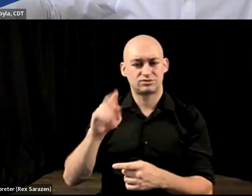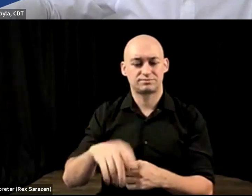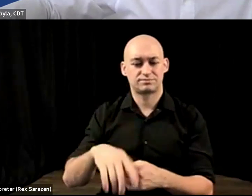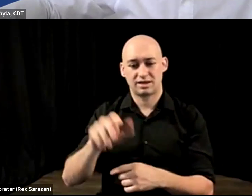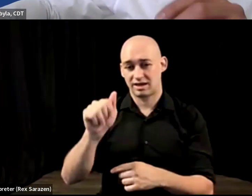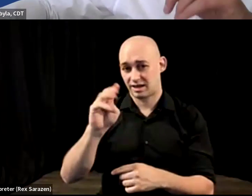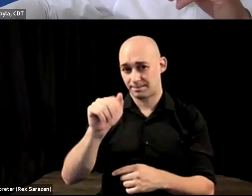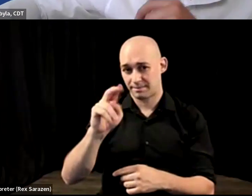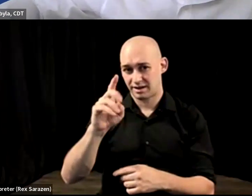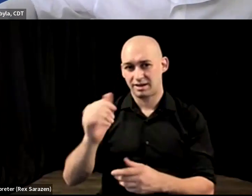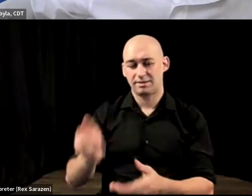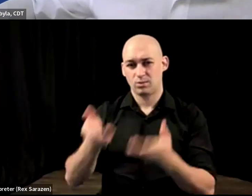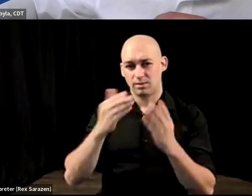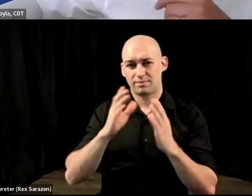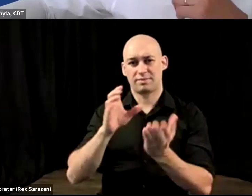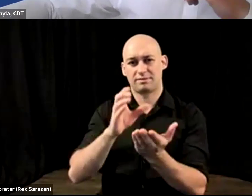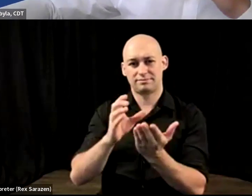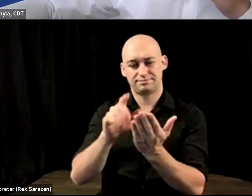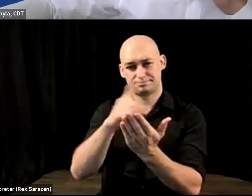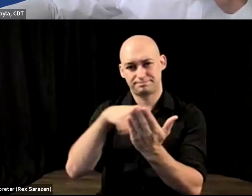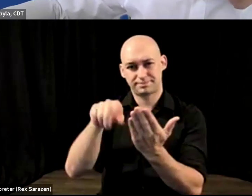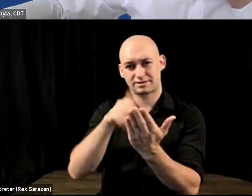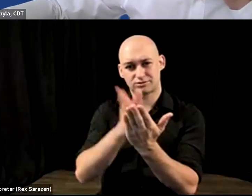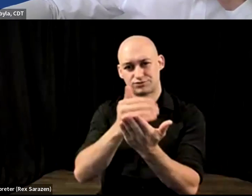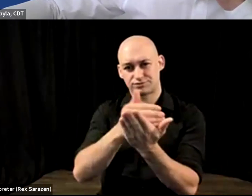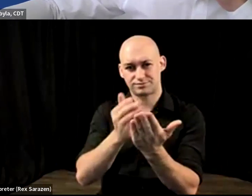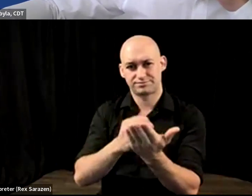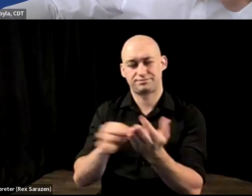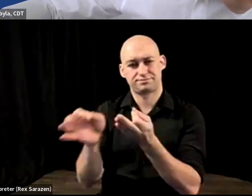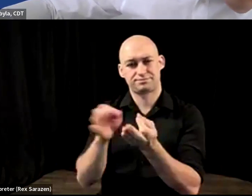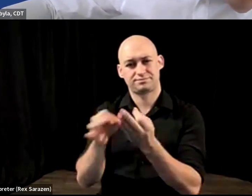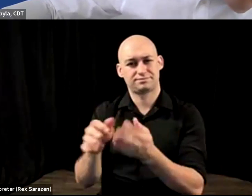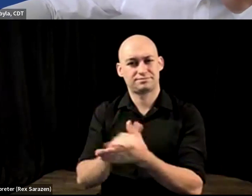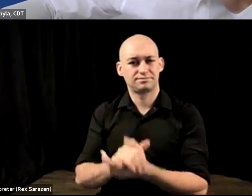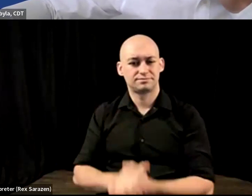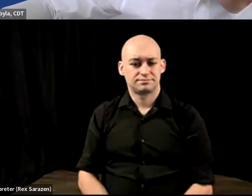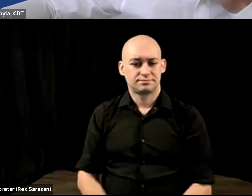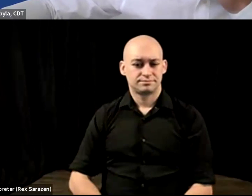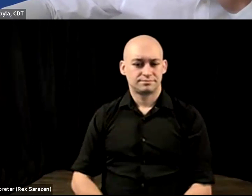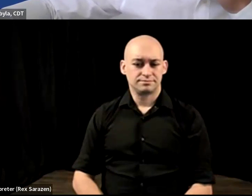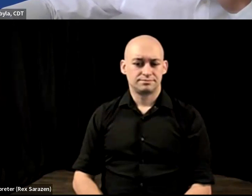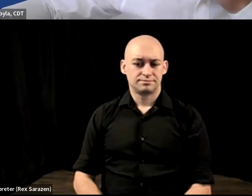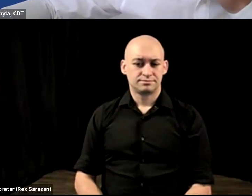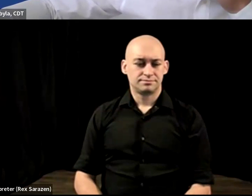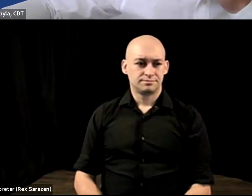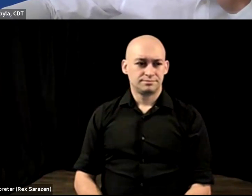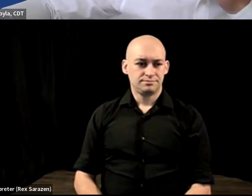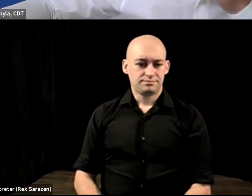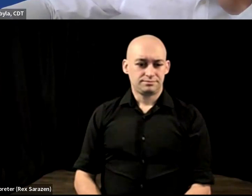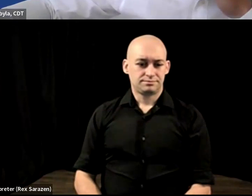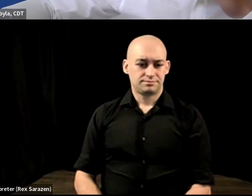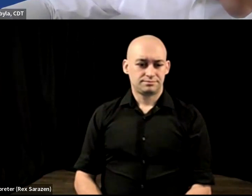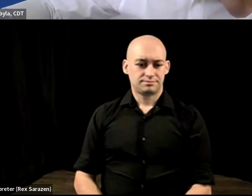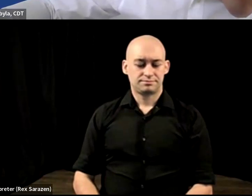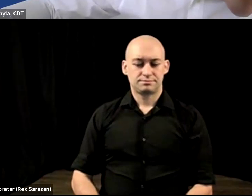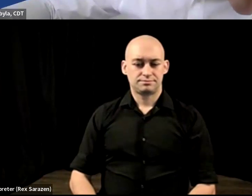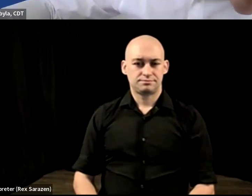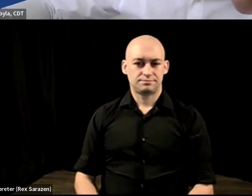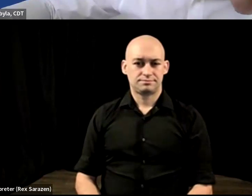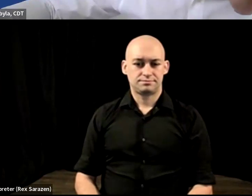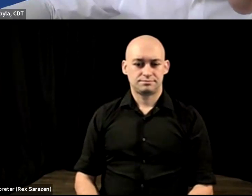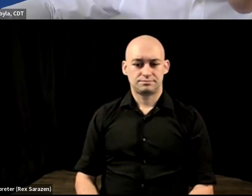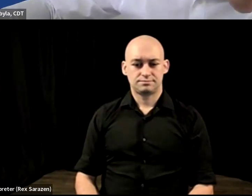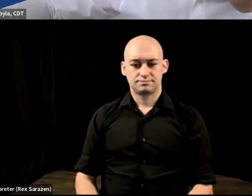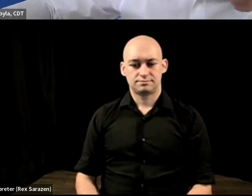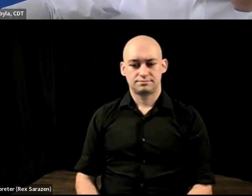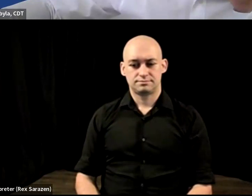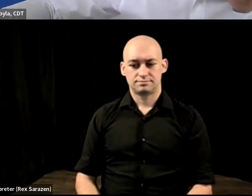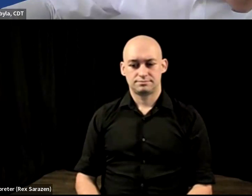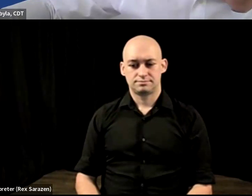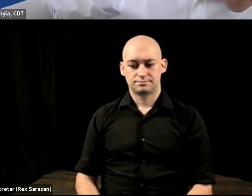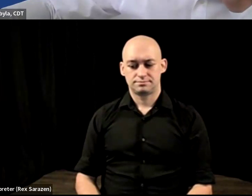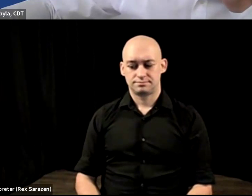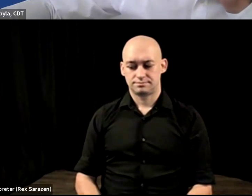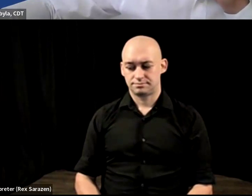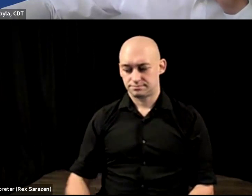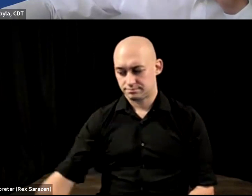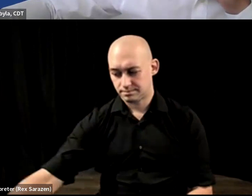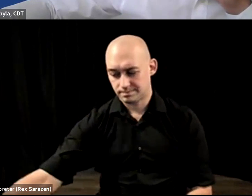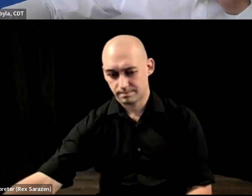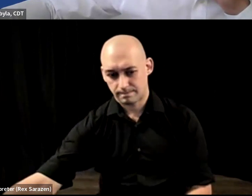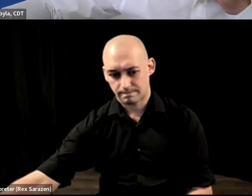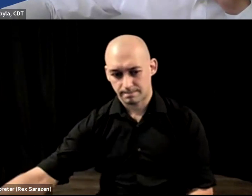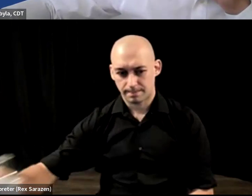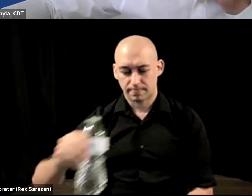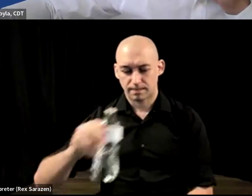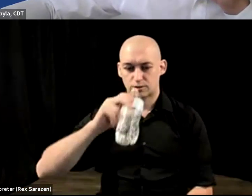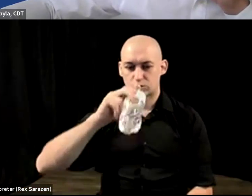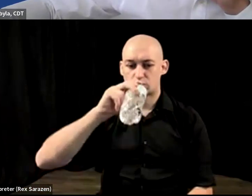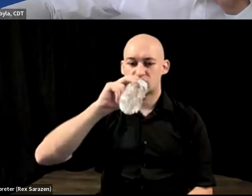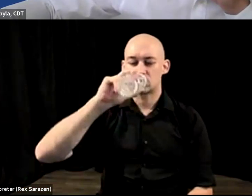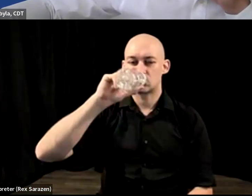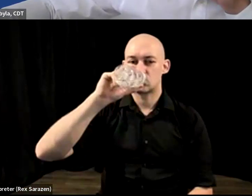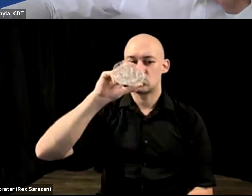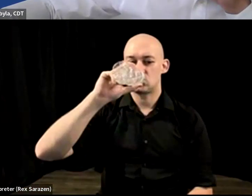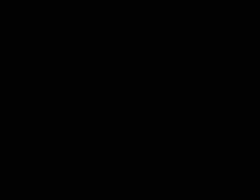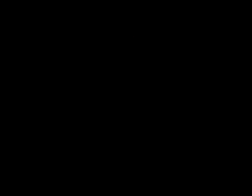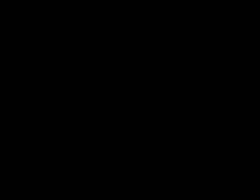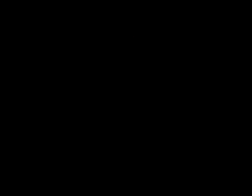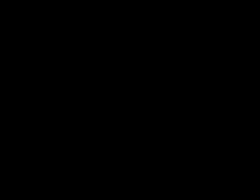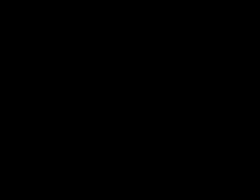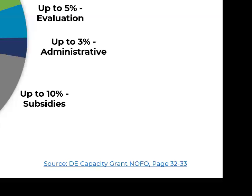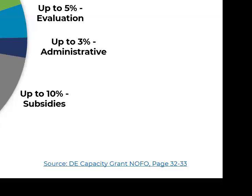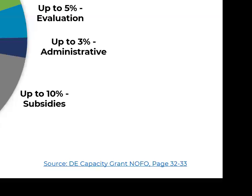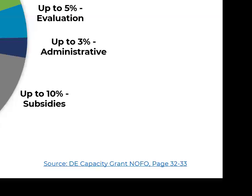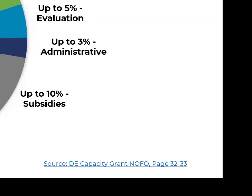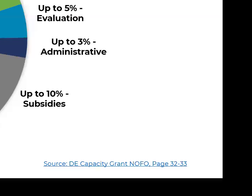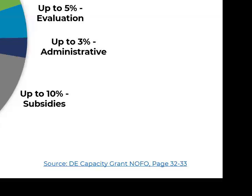up the pie chart really quick? Okay, well, I think to answer the